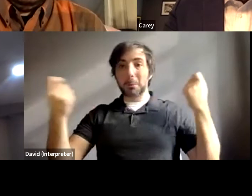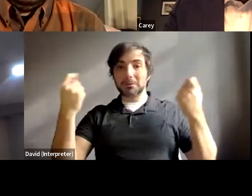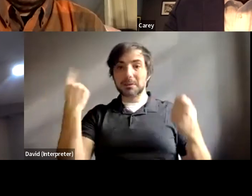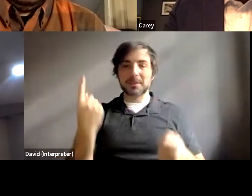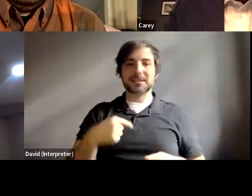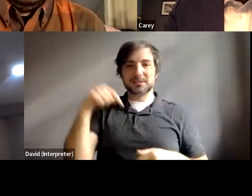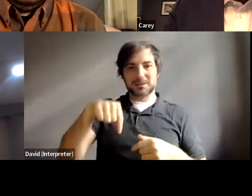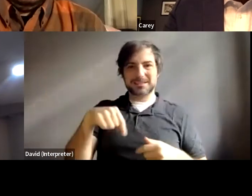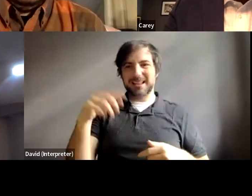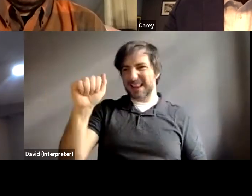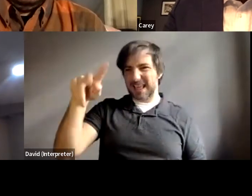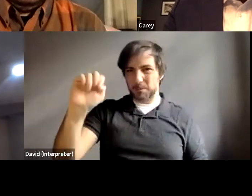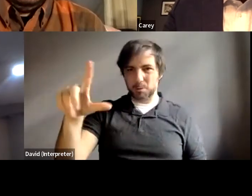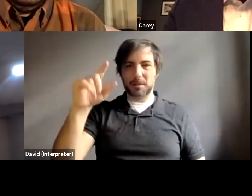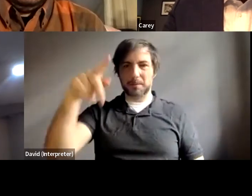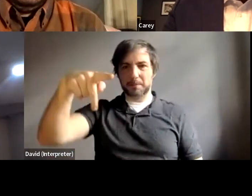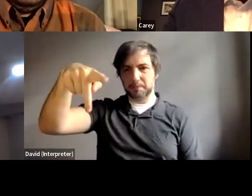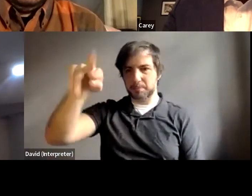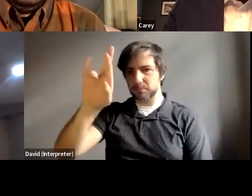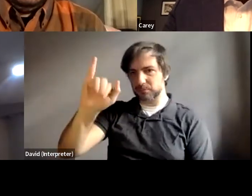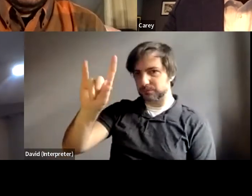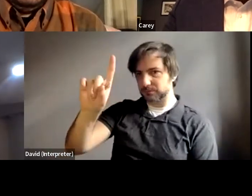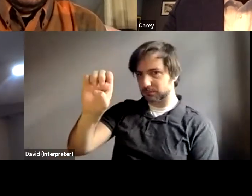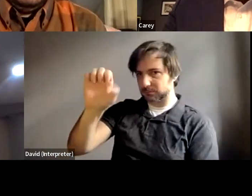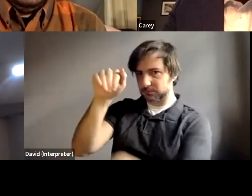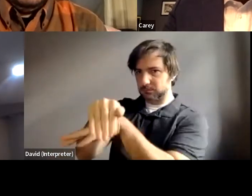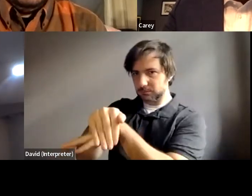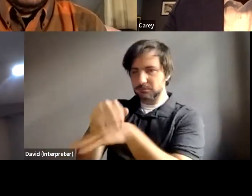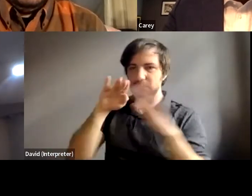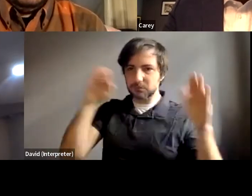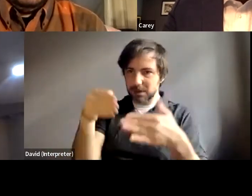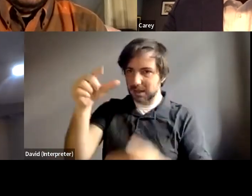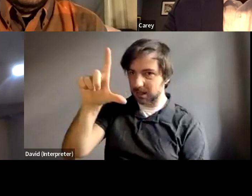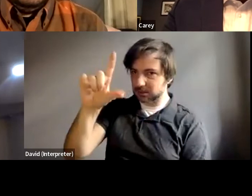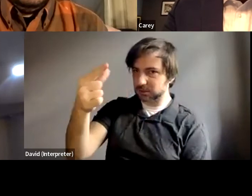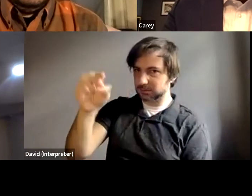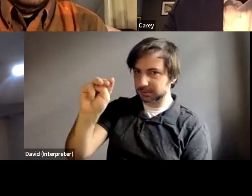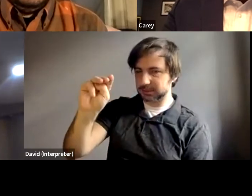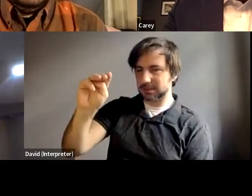on the LGBTQ community. We have been having conversations to